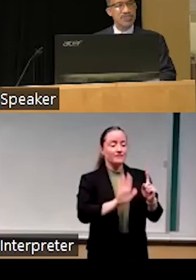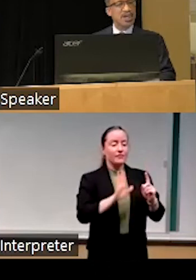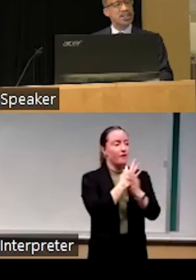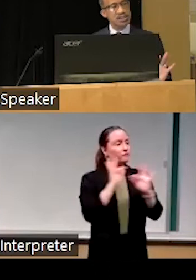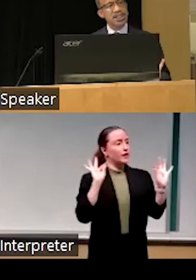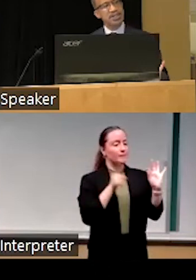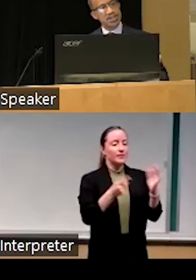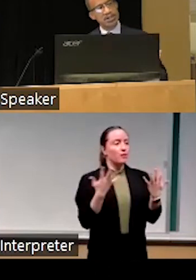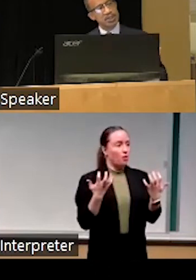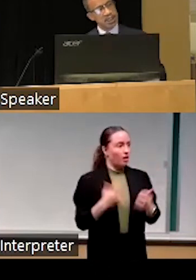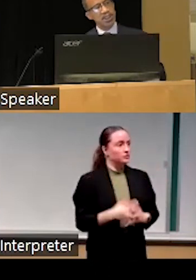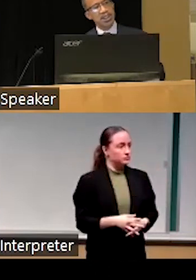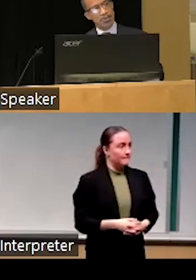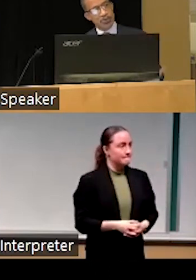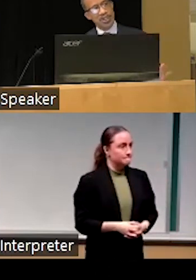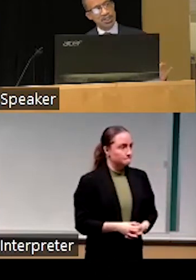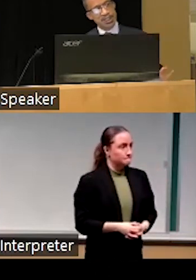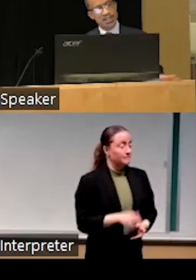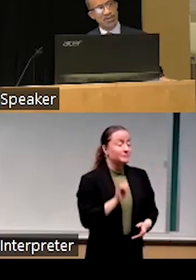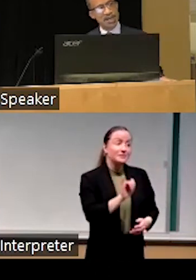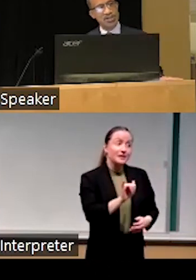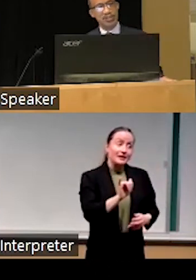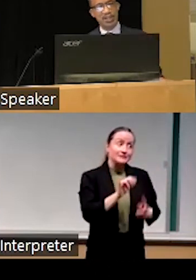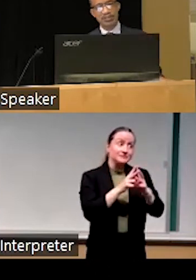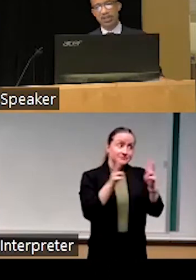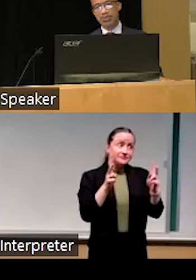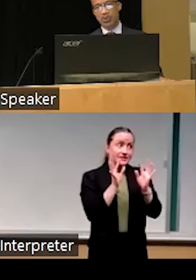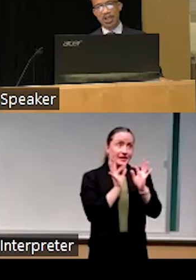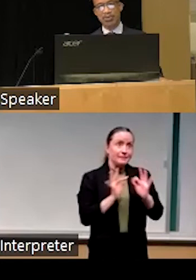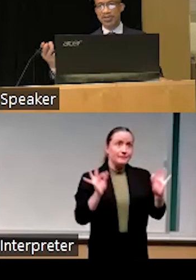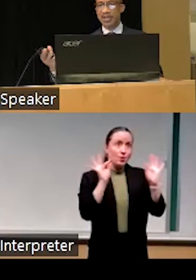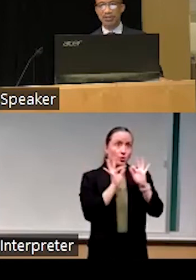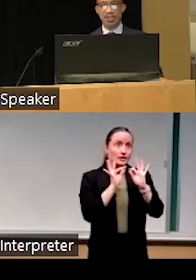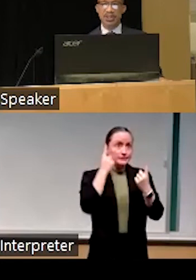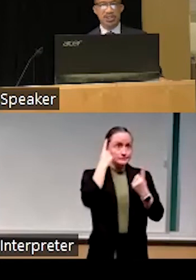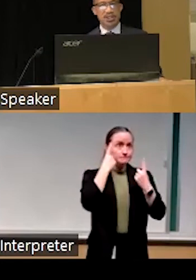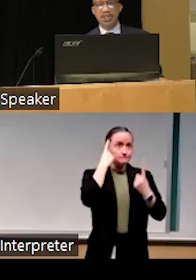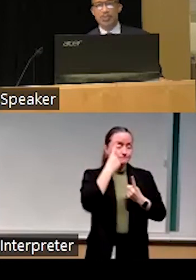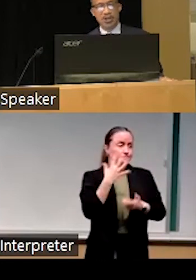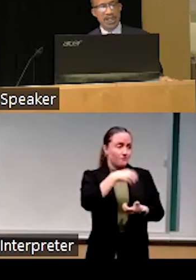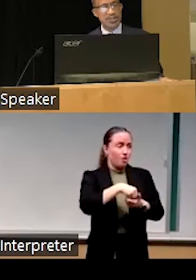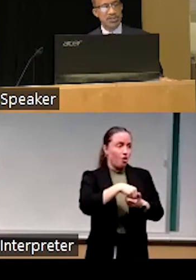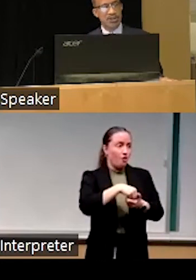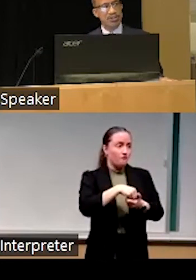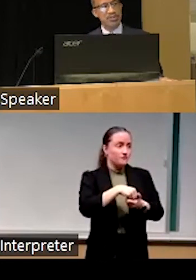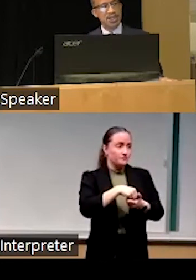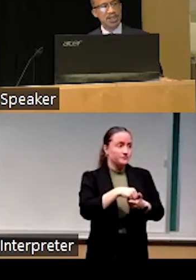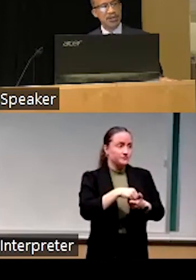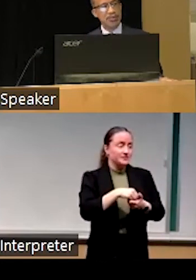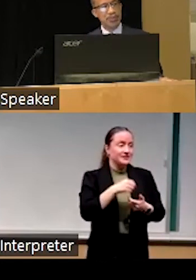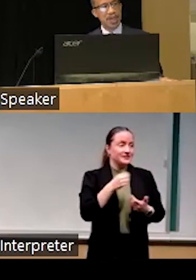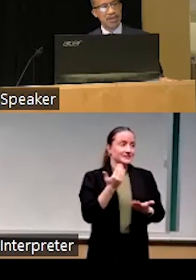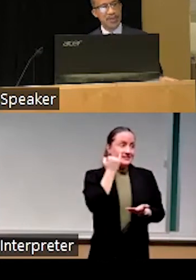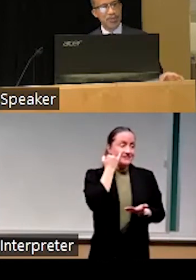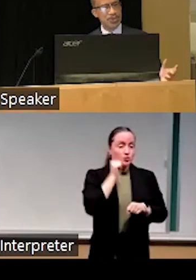achieve that clearly is a important consideration that you know a middle-aged adult um and their